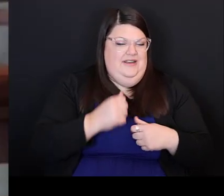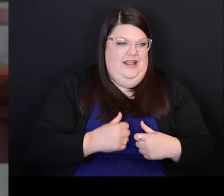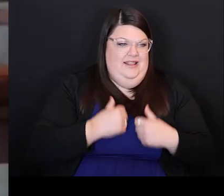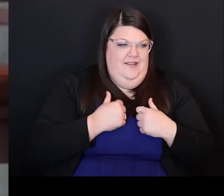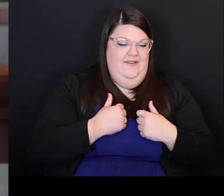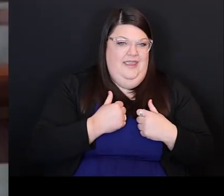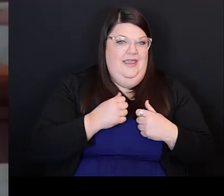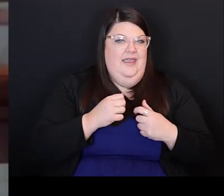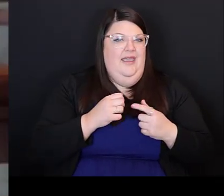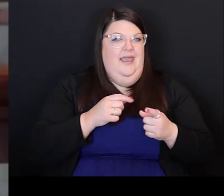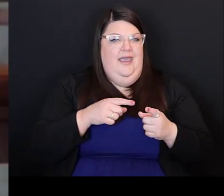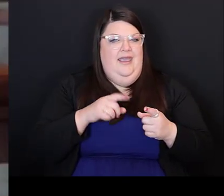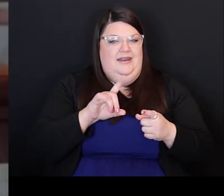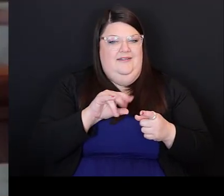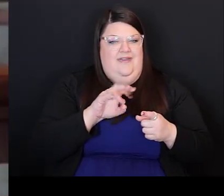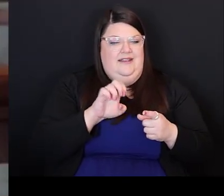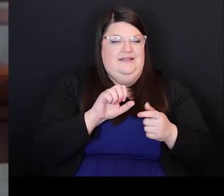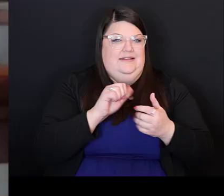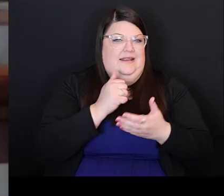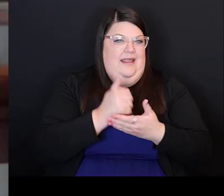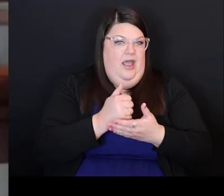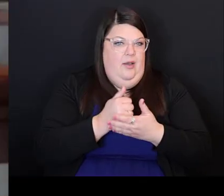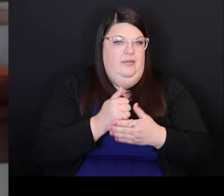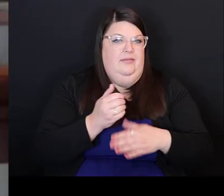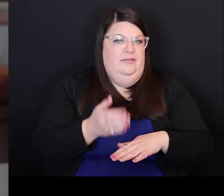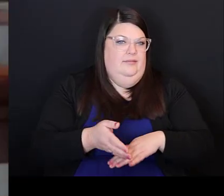and where these devices are can make the most impact for you.